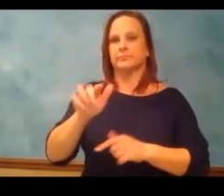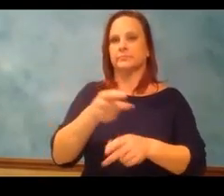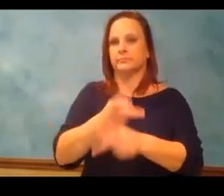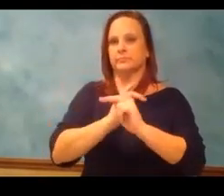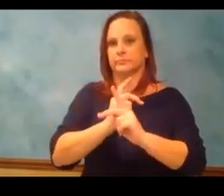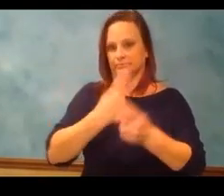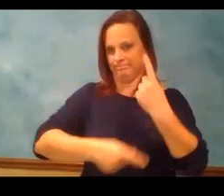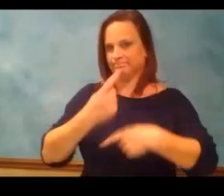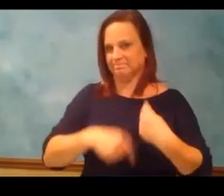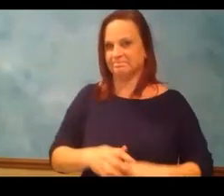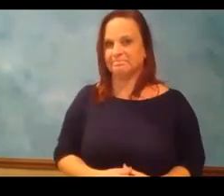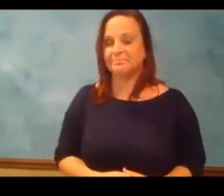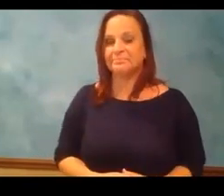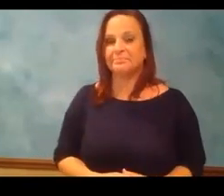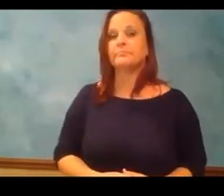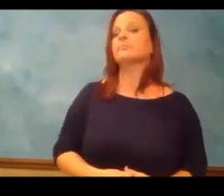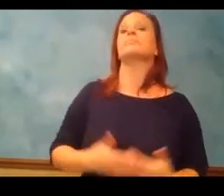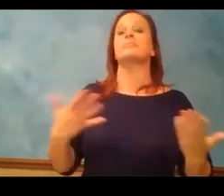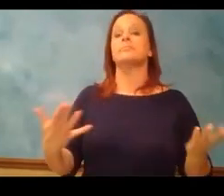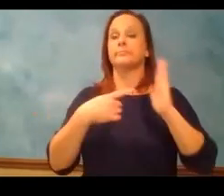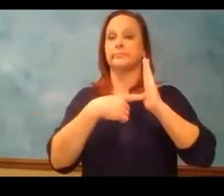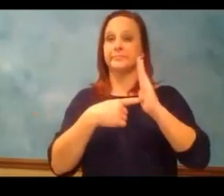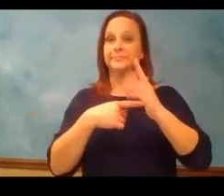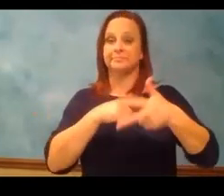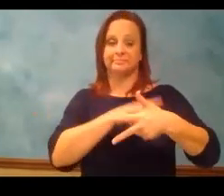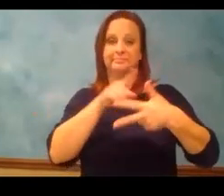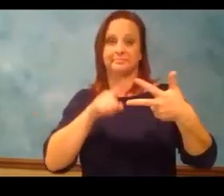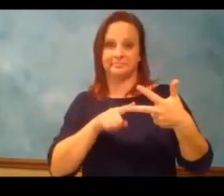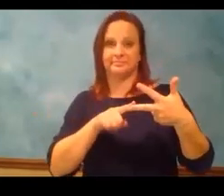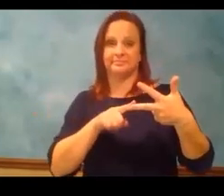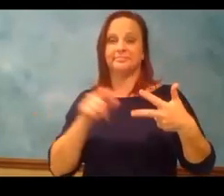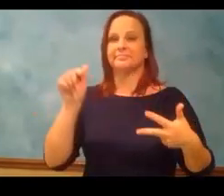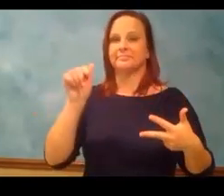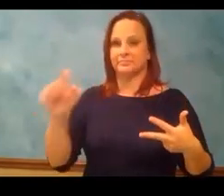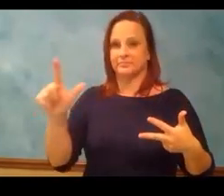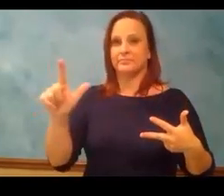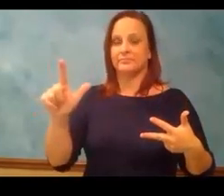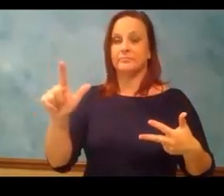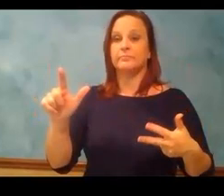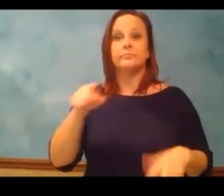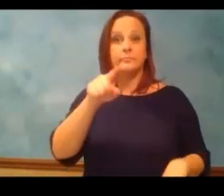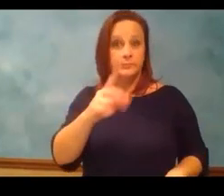signed like this. For example, here are three.